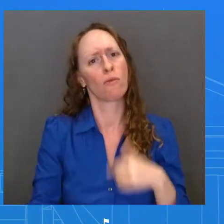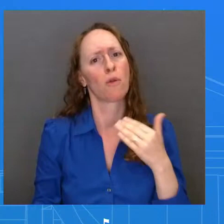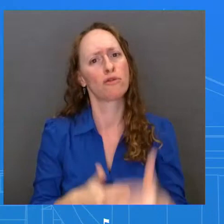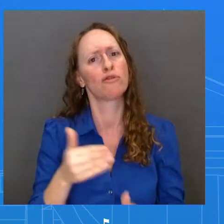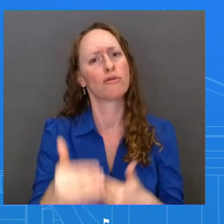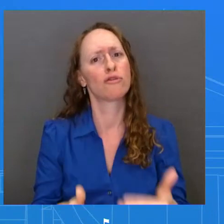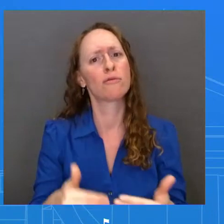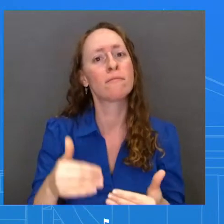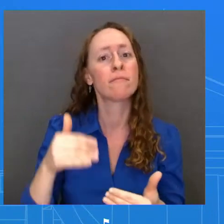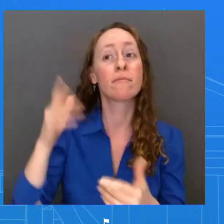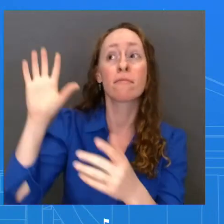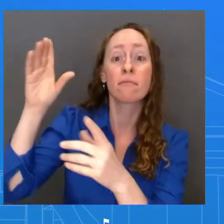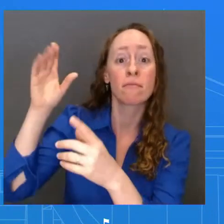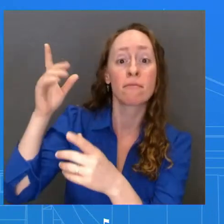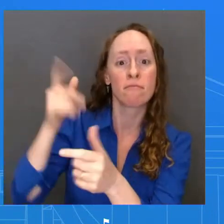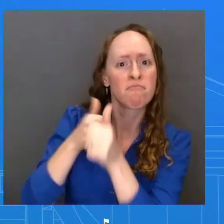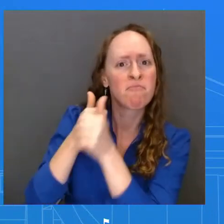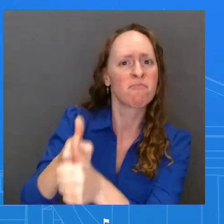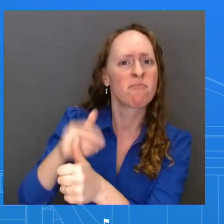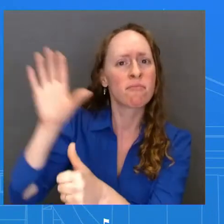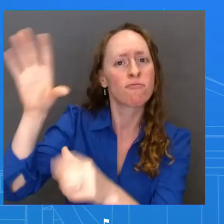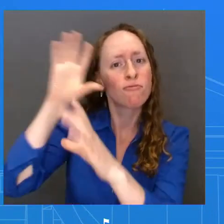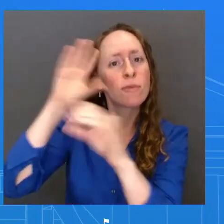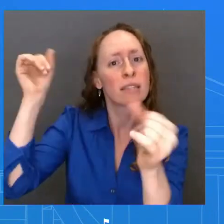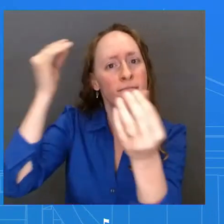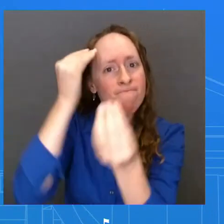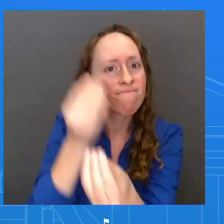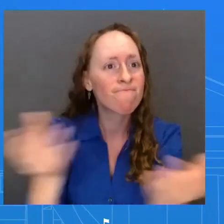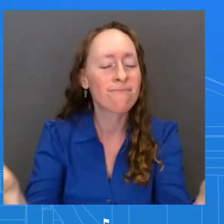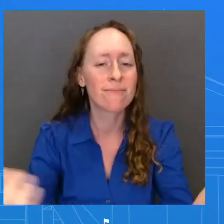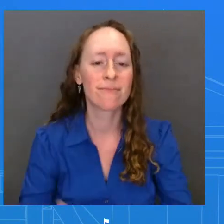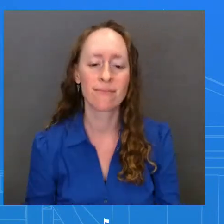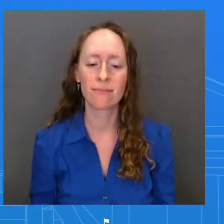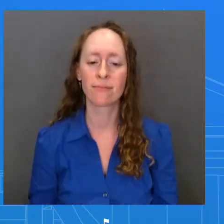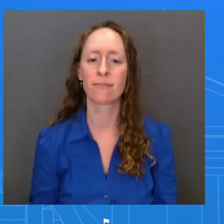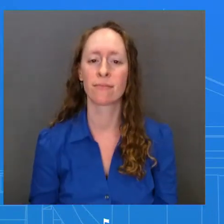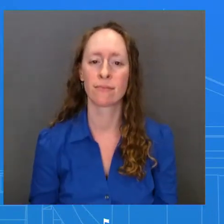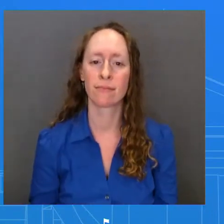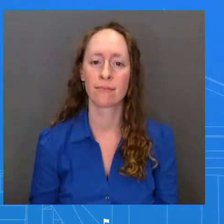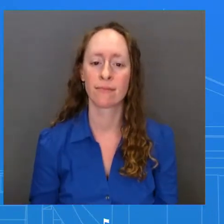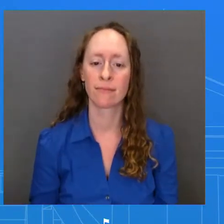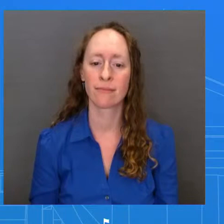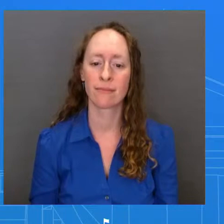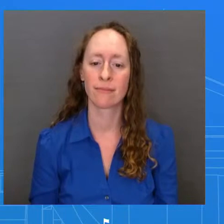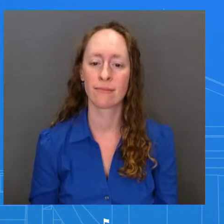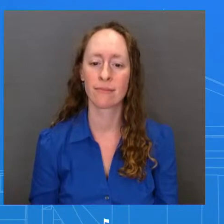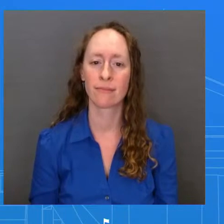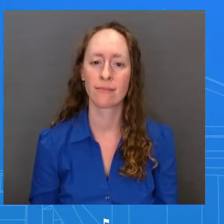been questions about whether we were actually going to do that. So, to put all of those questions to rest, then, in fact, the training will be followed